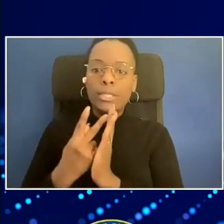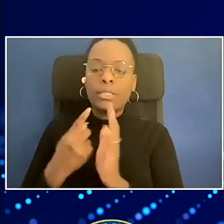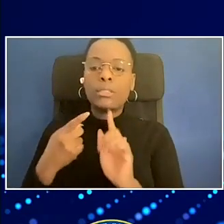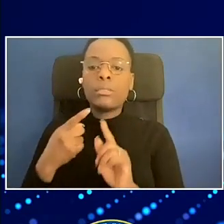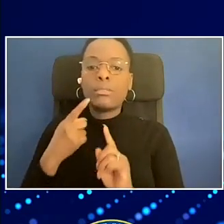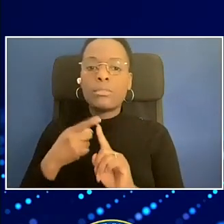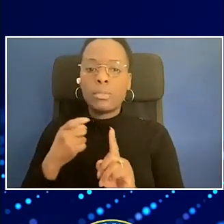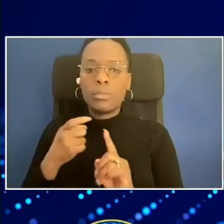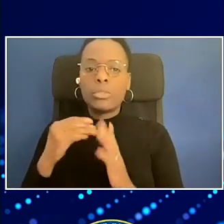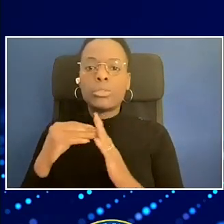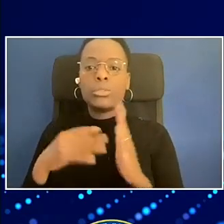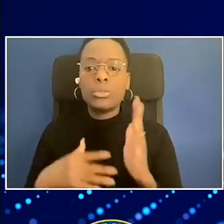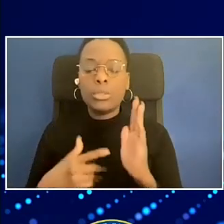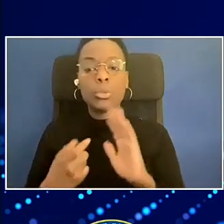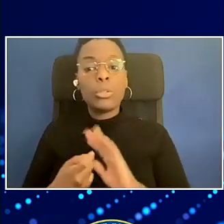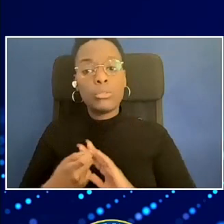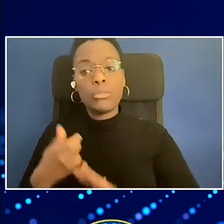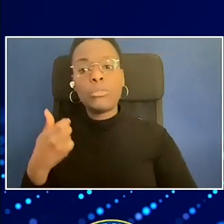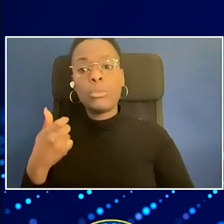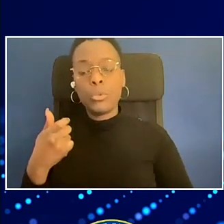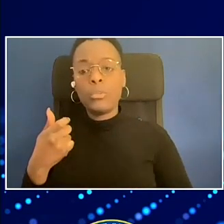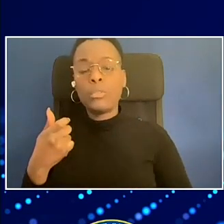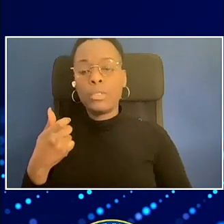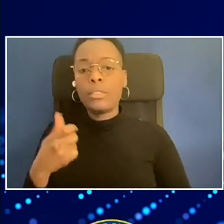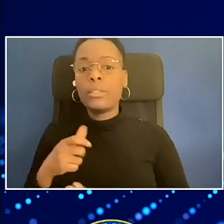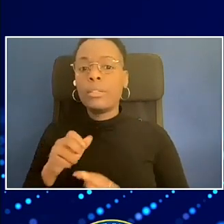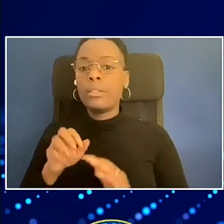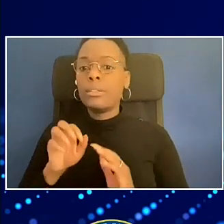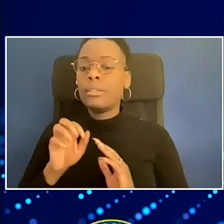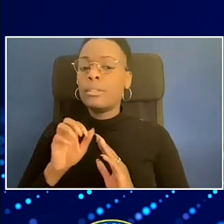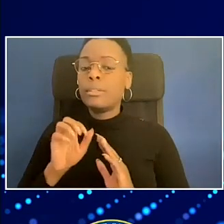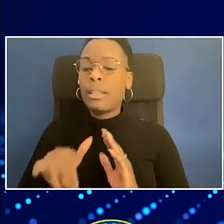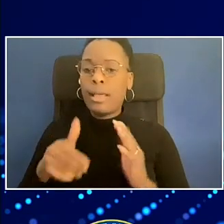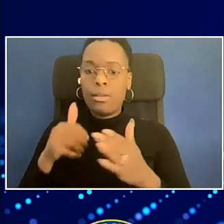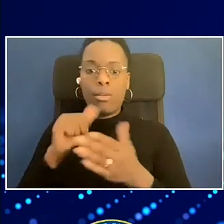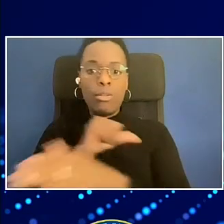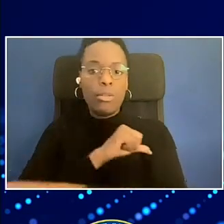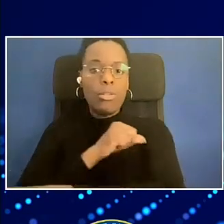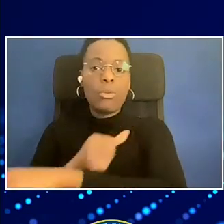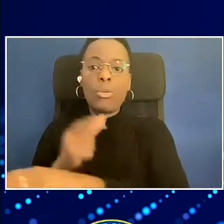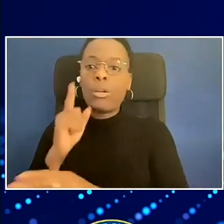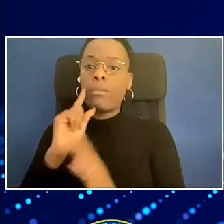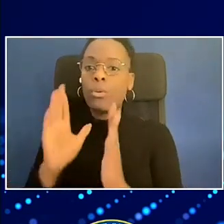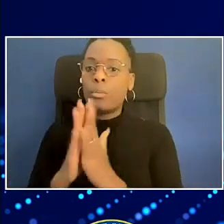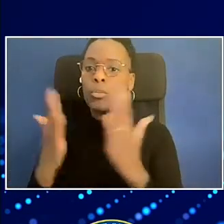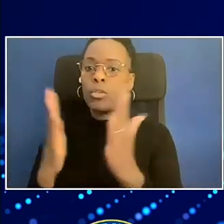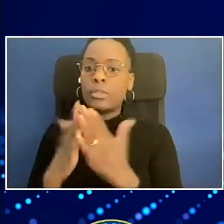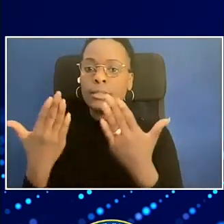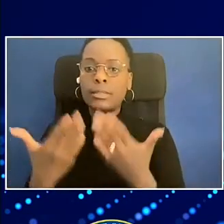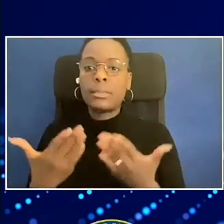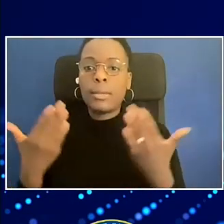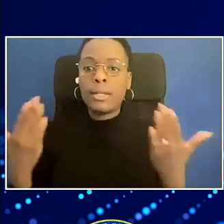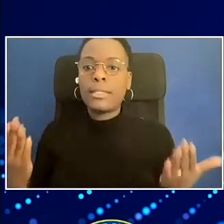that authority for books and supplies they cannot be part of tuition fees.